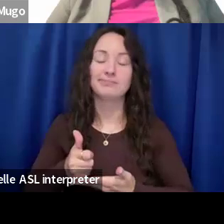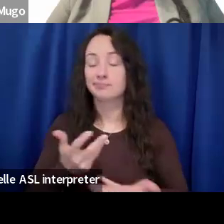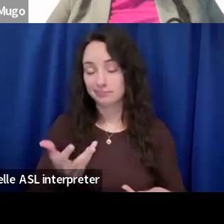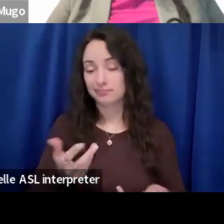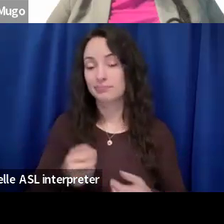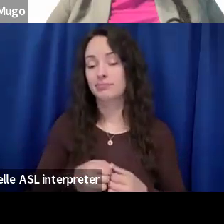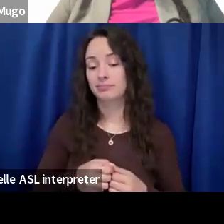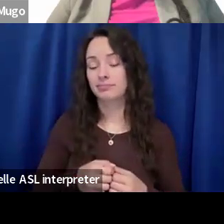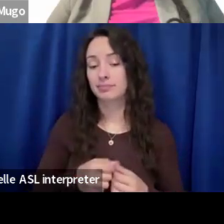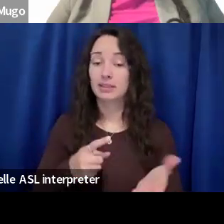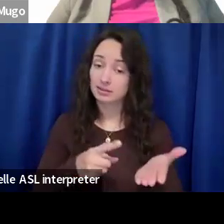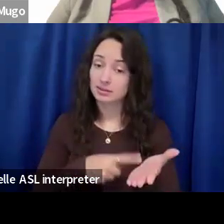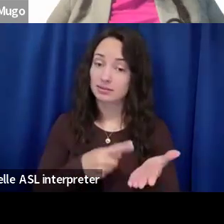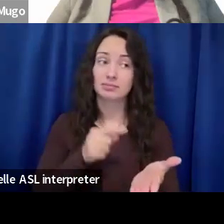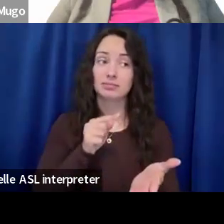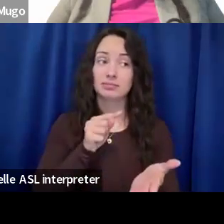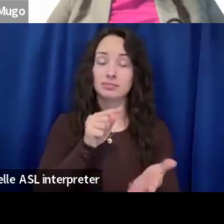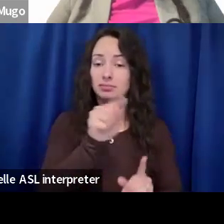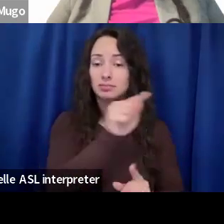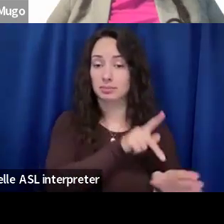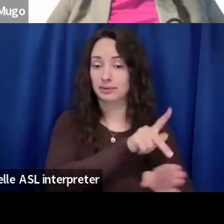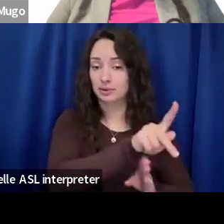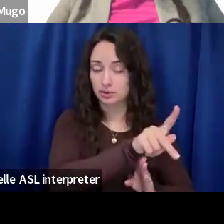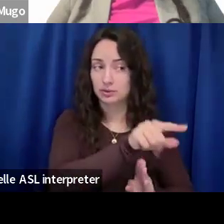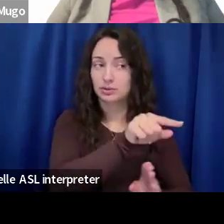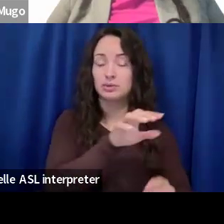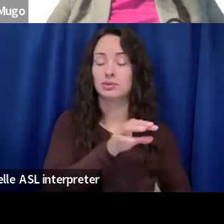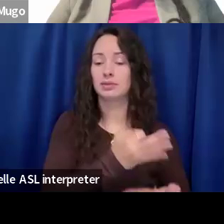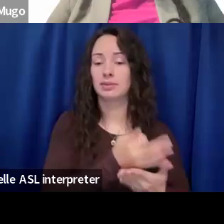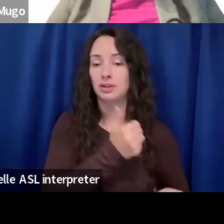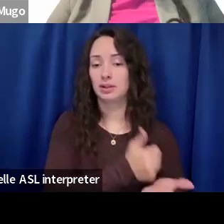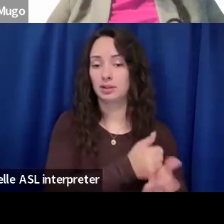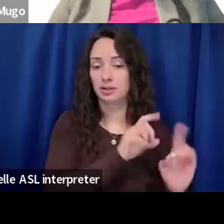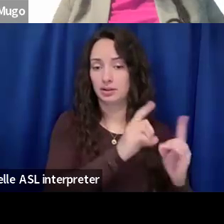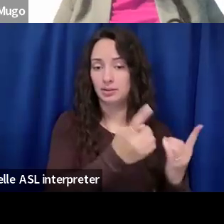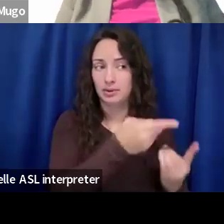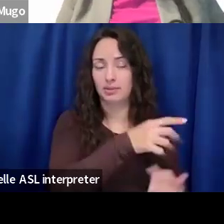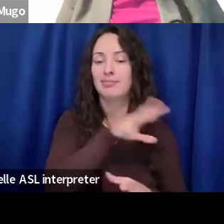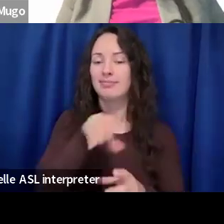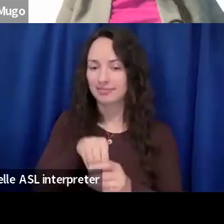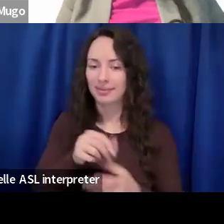our financial aid department to step in and help out in those situations. So that may be helpful if